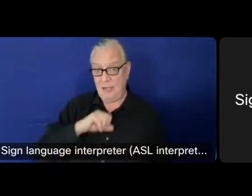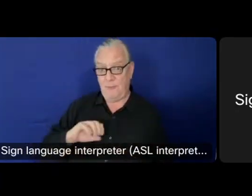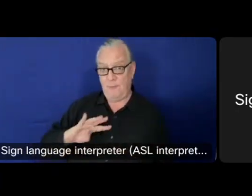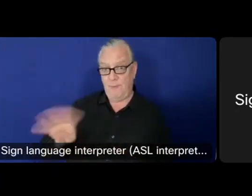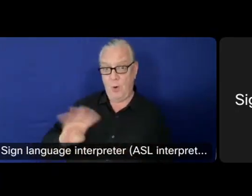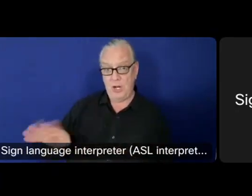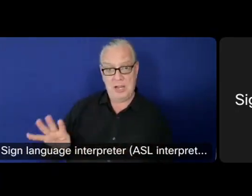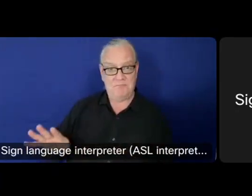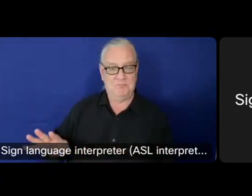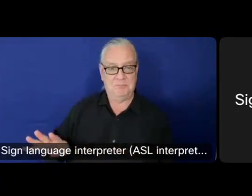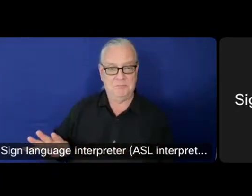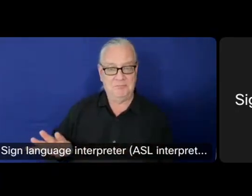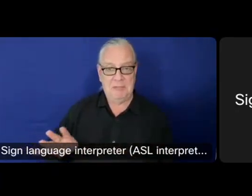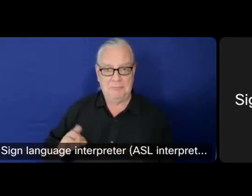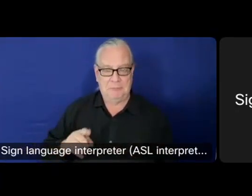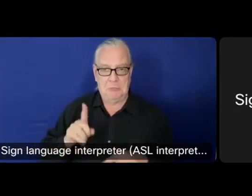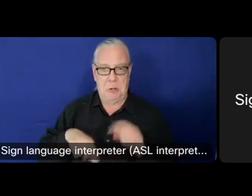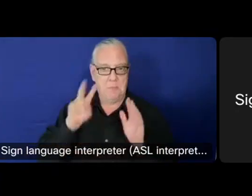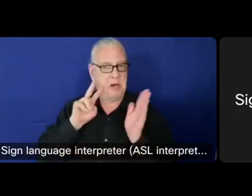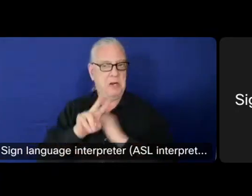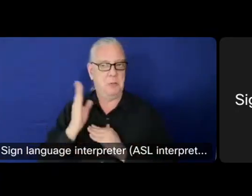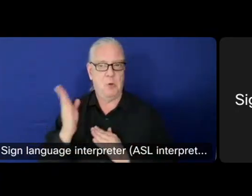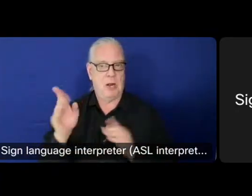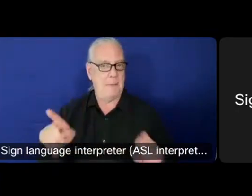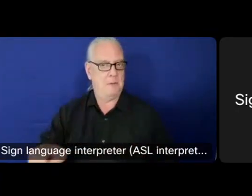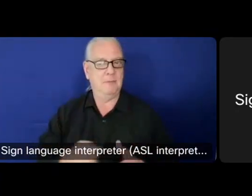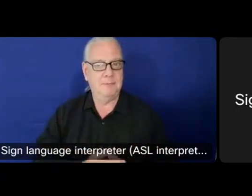anticipated having happen to me, right? 40 is supposed to be the